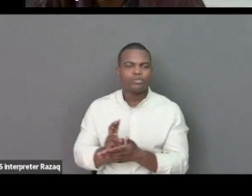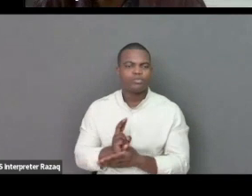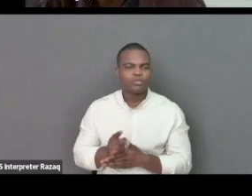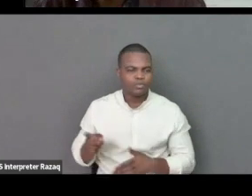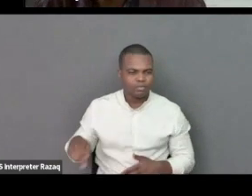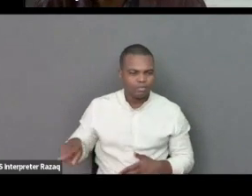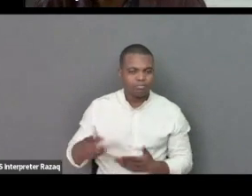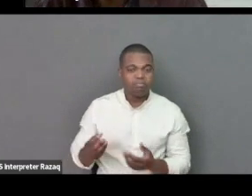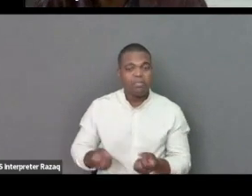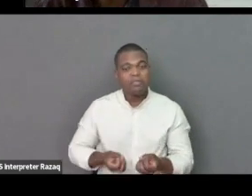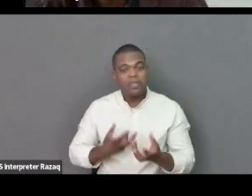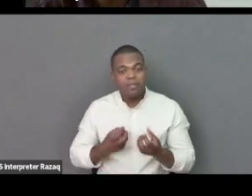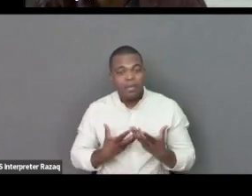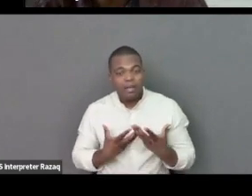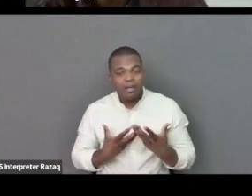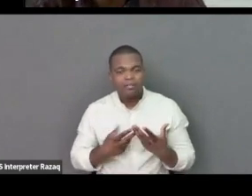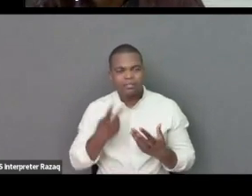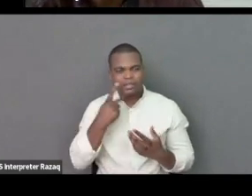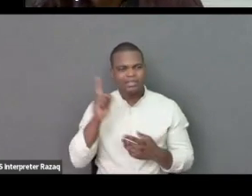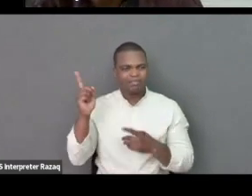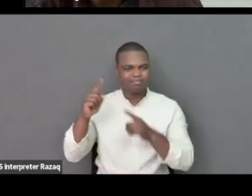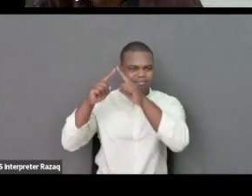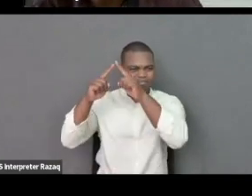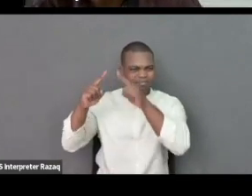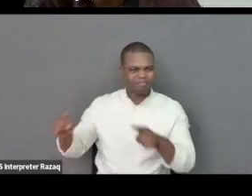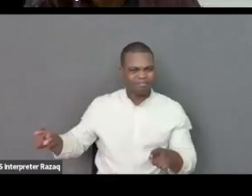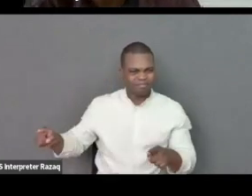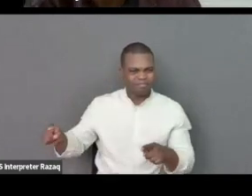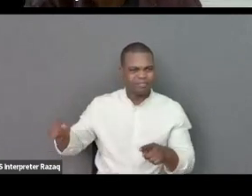And of course, it goes the other way around as well, because if a public